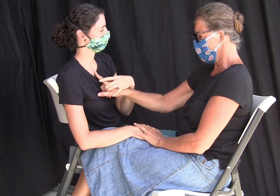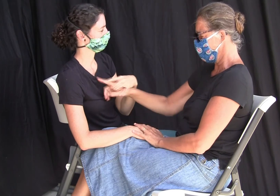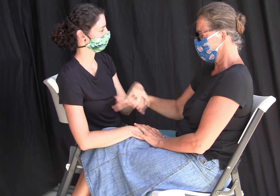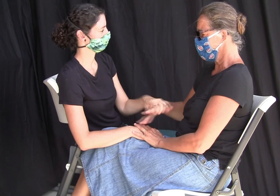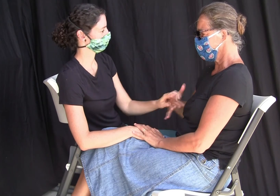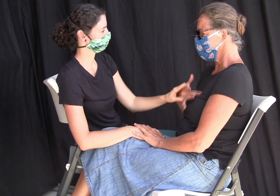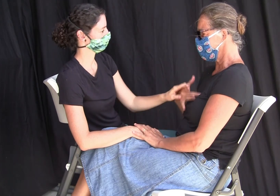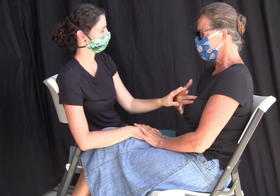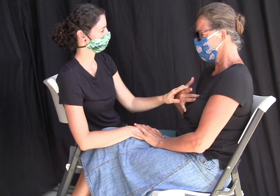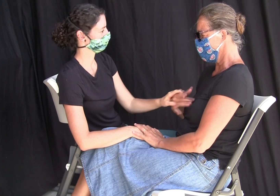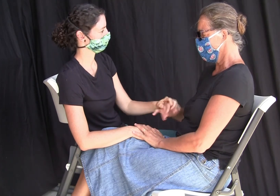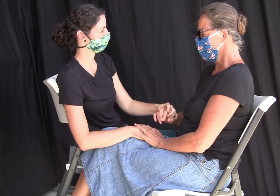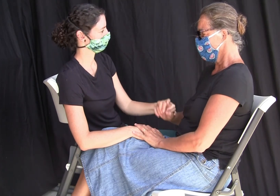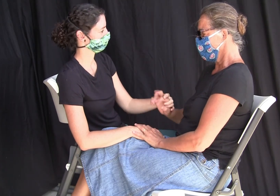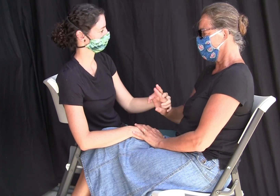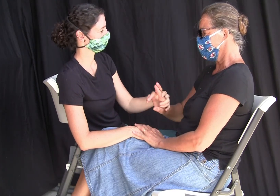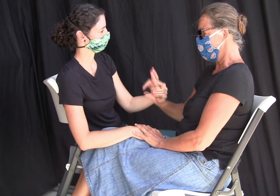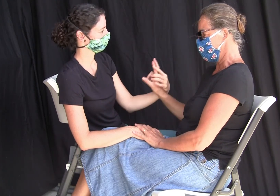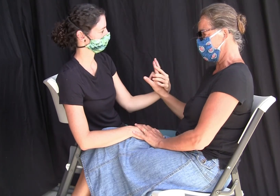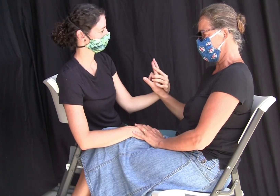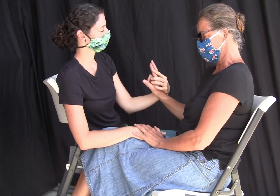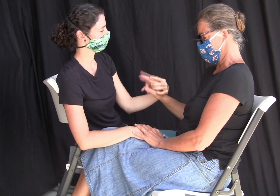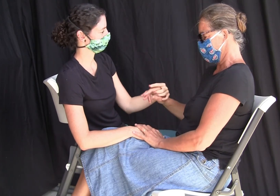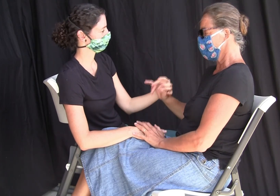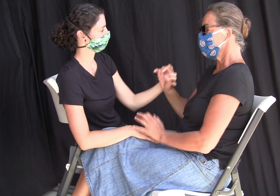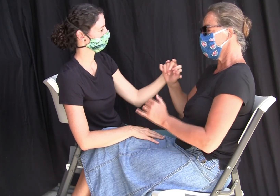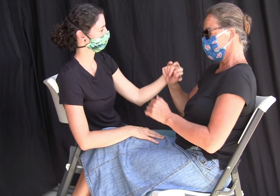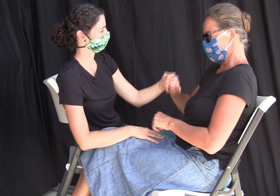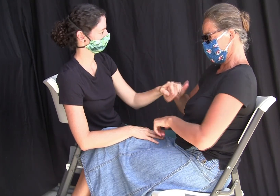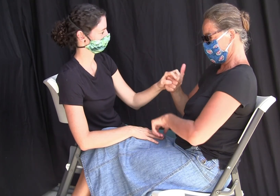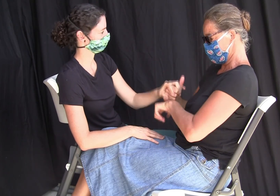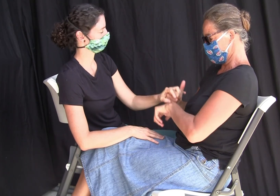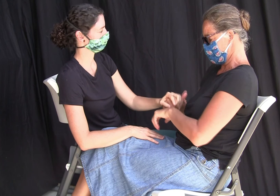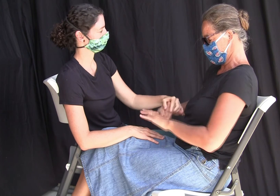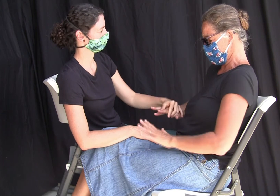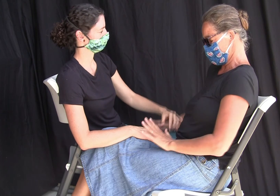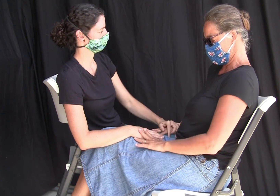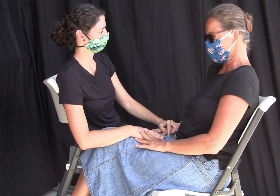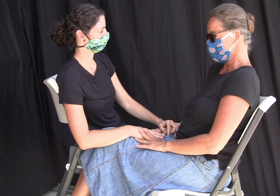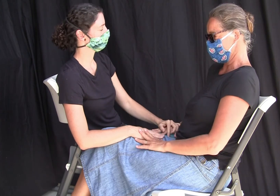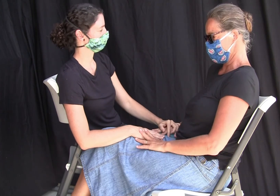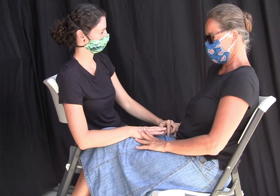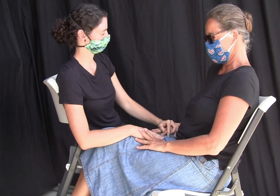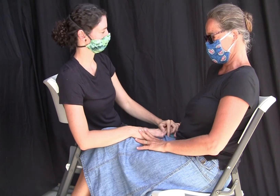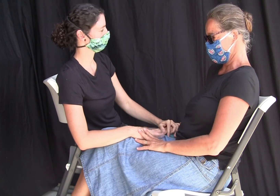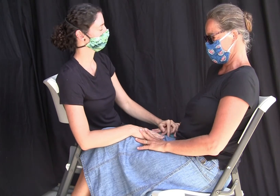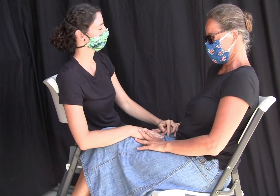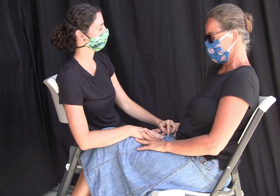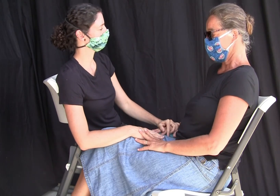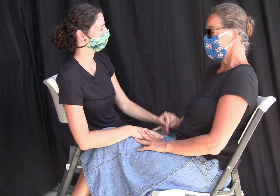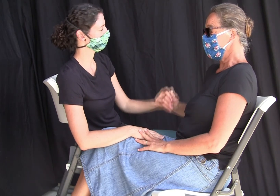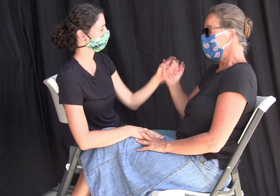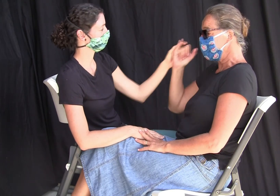A right-handed signer's dominant hand pairs with the listener's left hand, while the listener's right hand rests on the speaker's leg when seated,